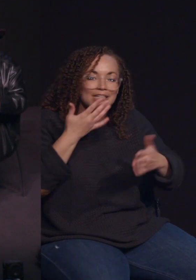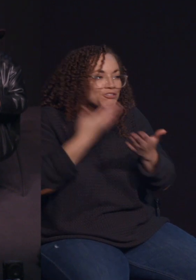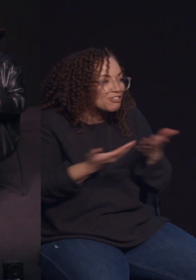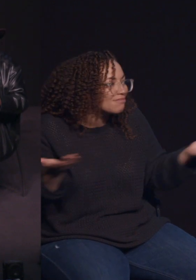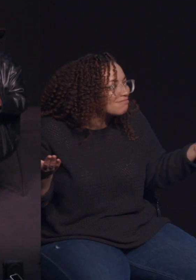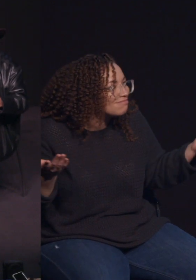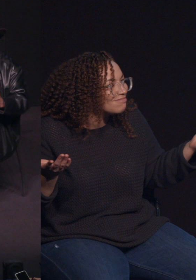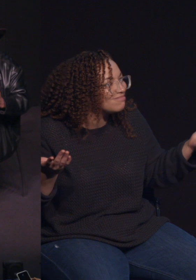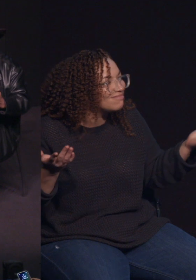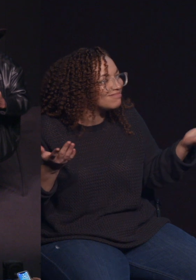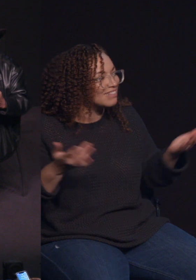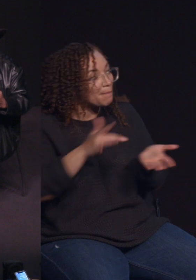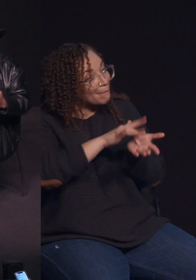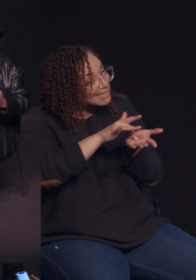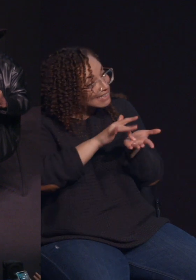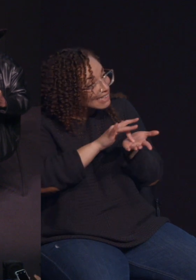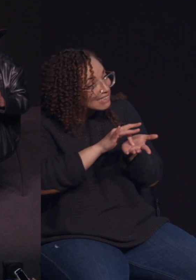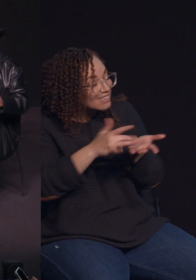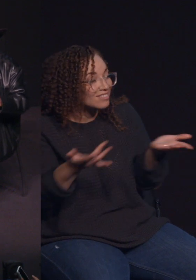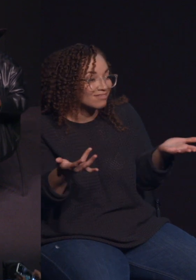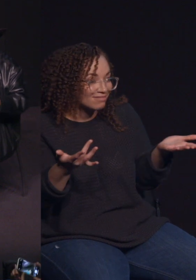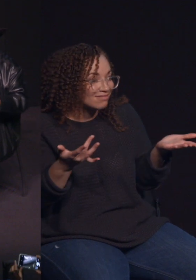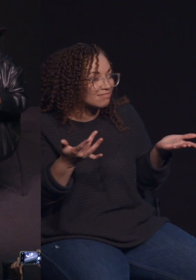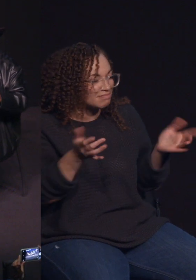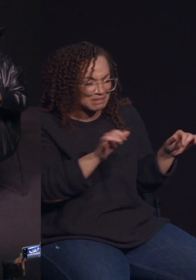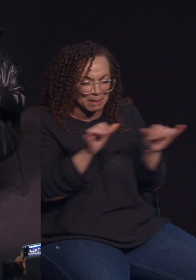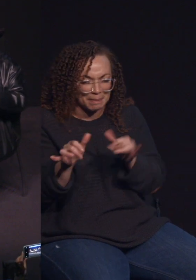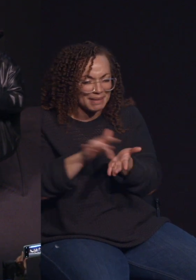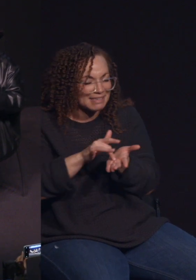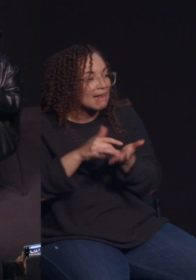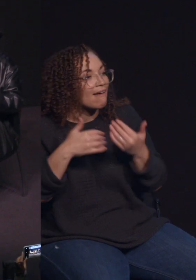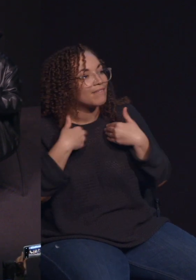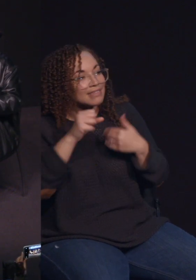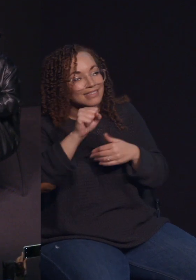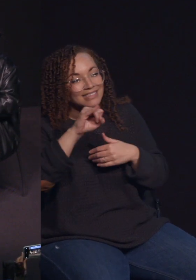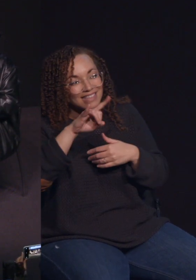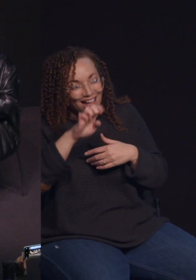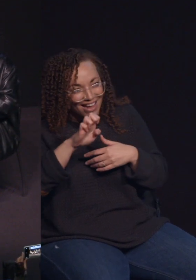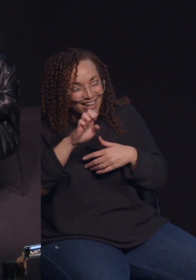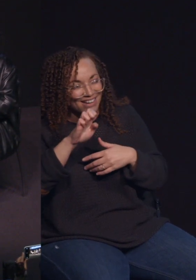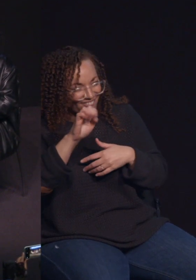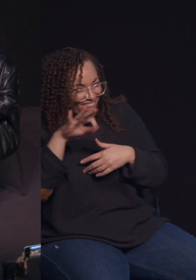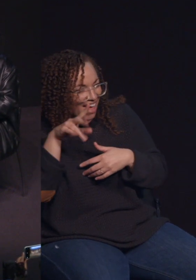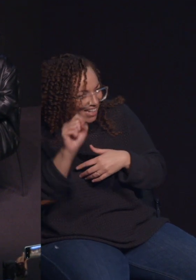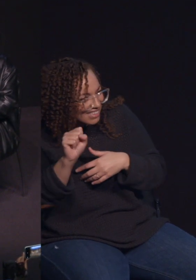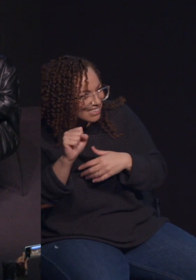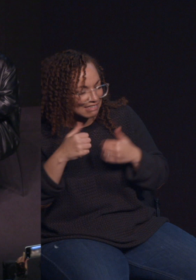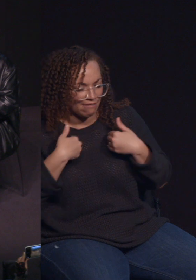there are side effects, you know, so but if we get back to what we were supposed to do initially is